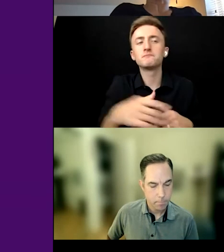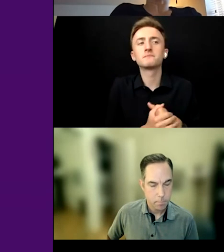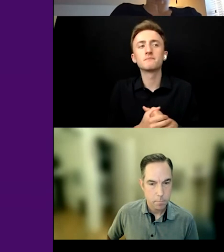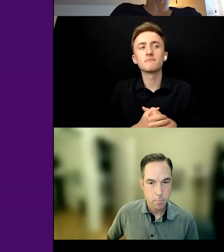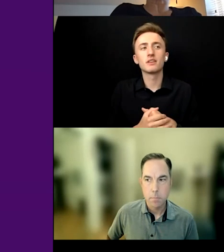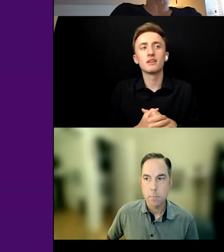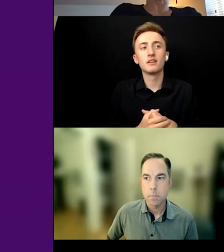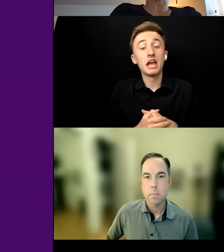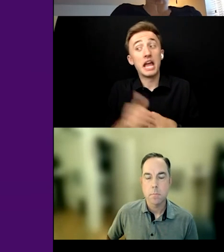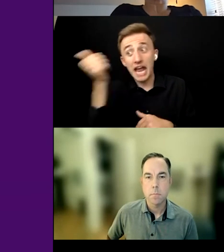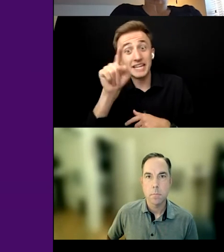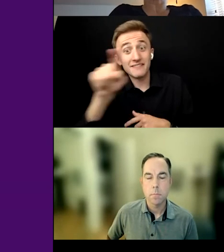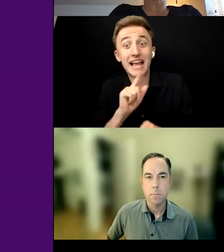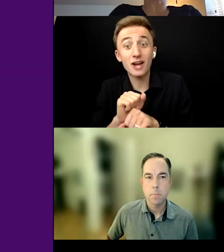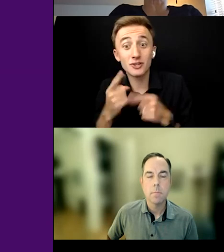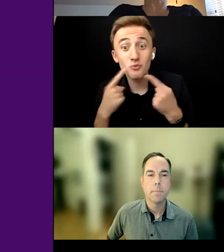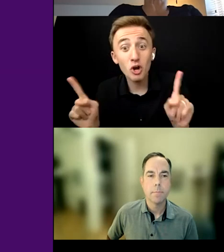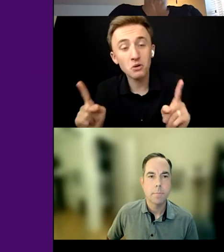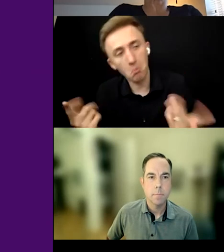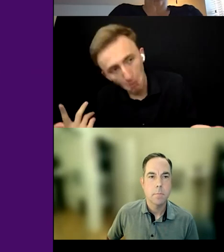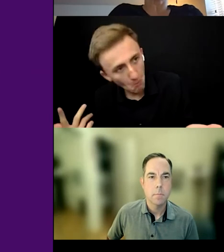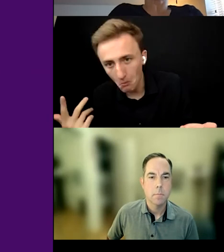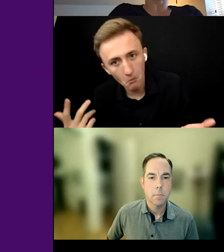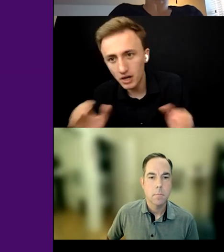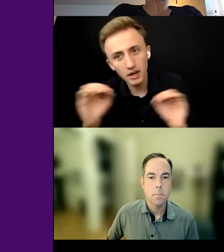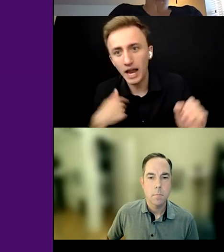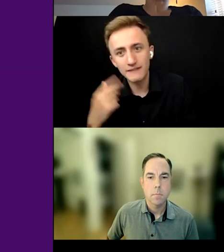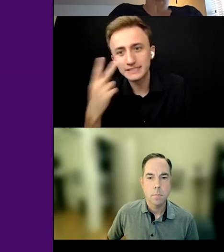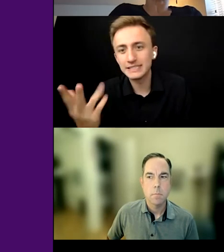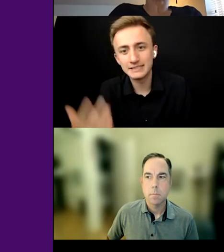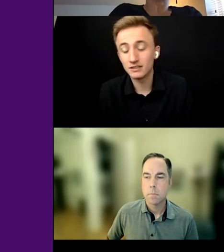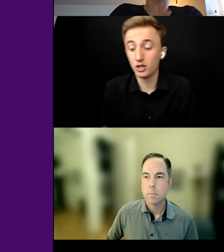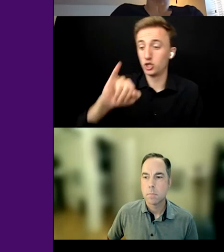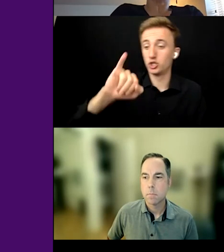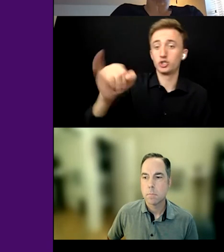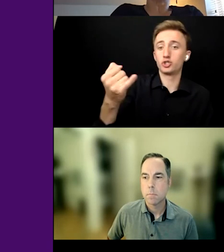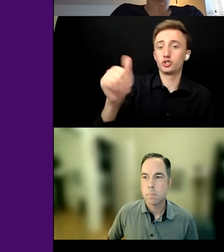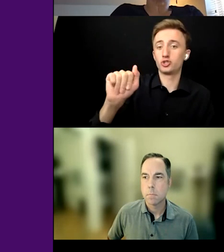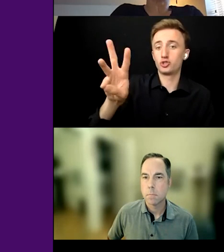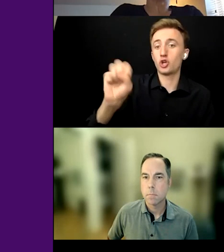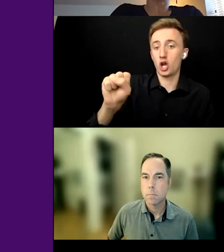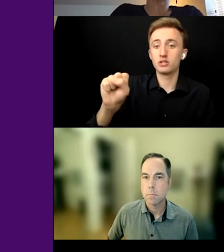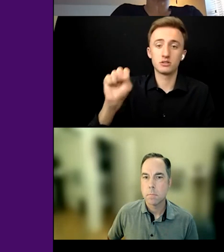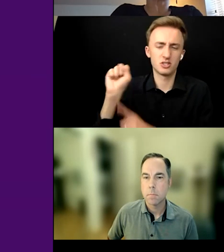work? Not that I have ever come across. Jaws has done this in recent versions. And I can't for the